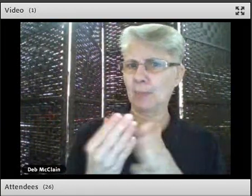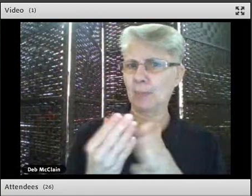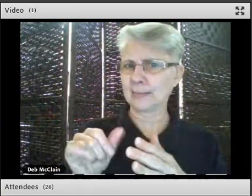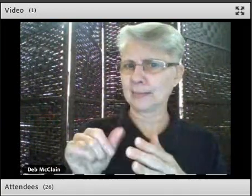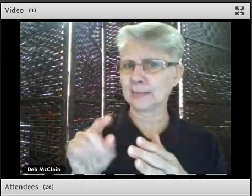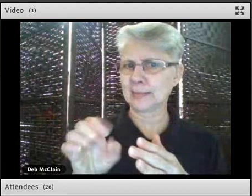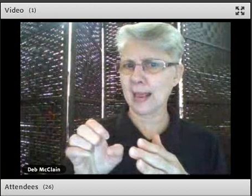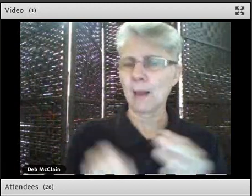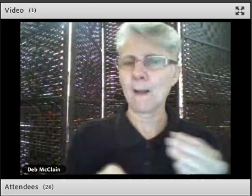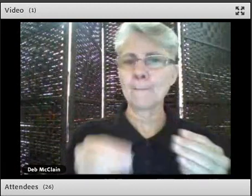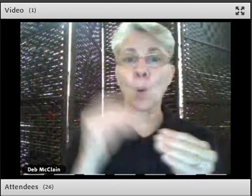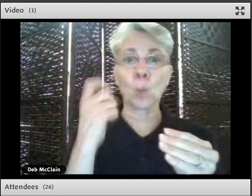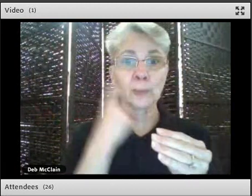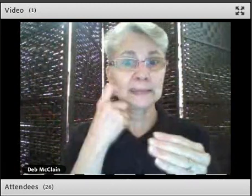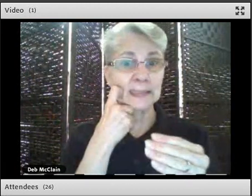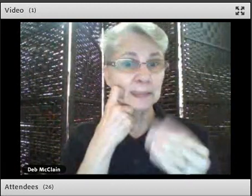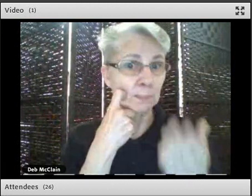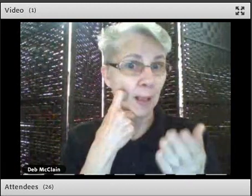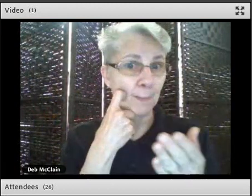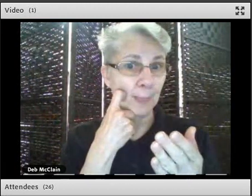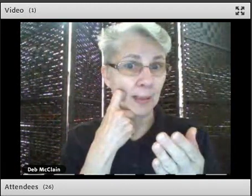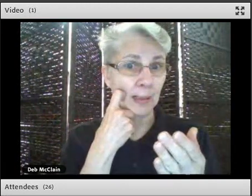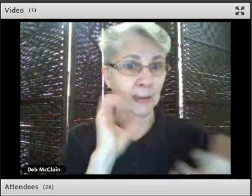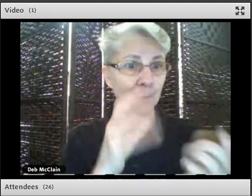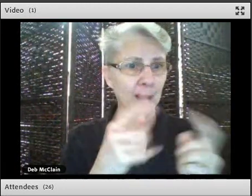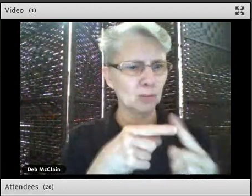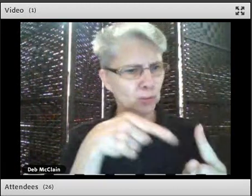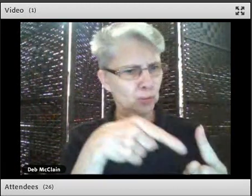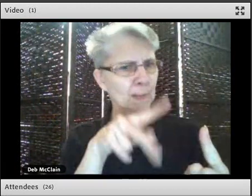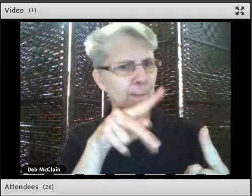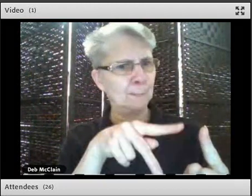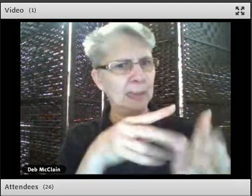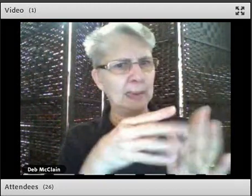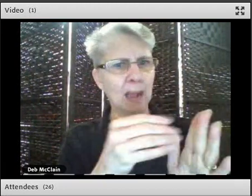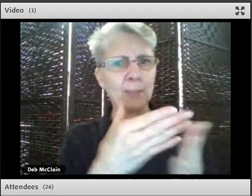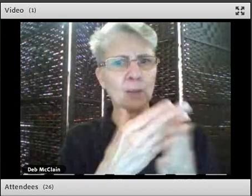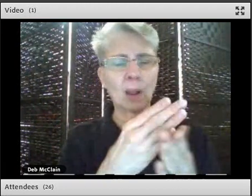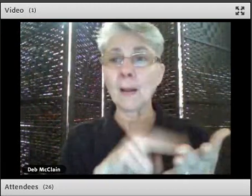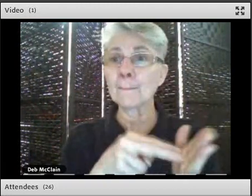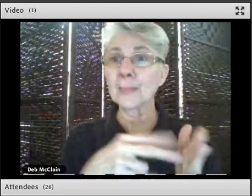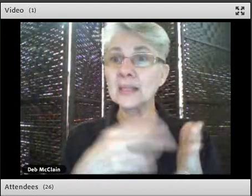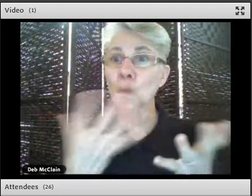What that means is that the audio has been republished